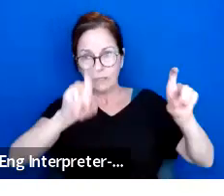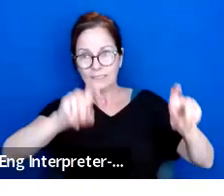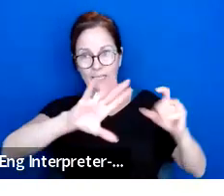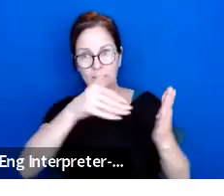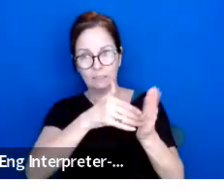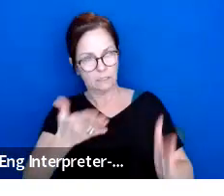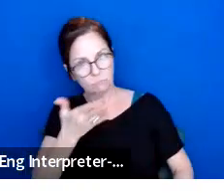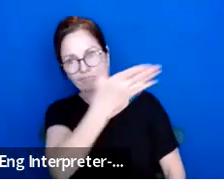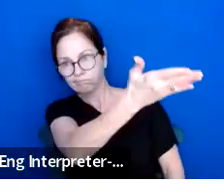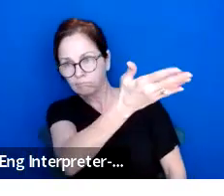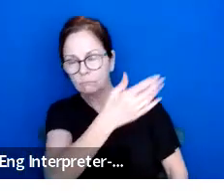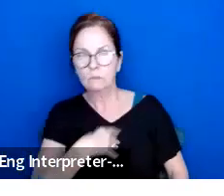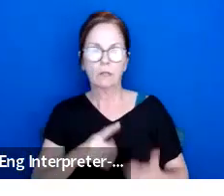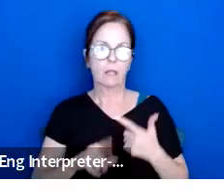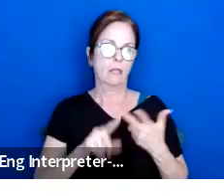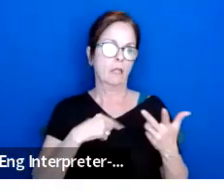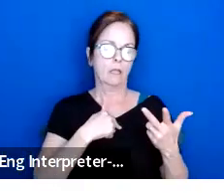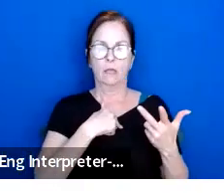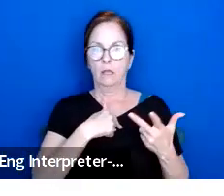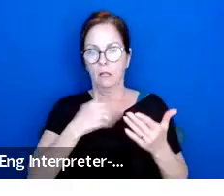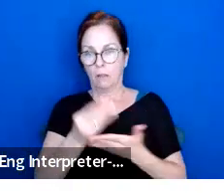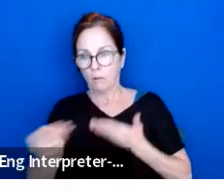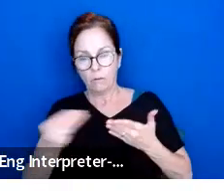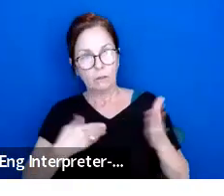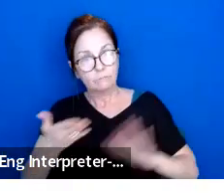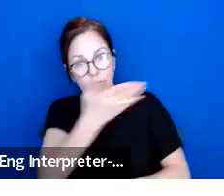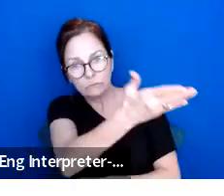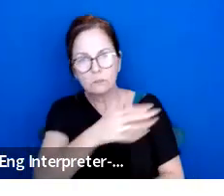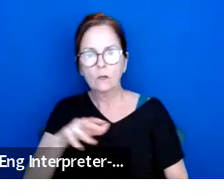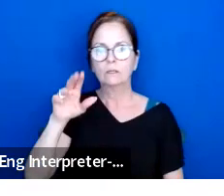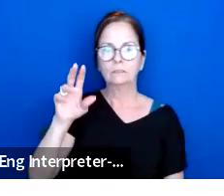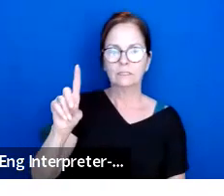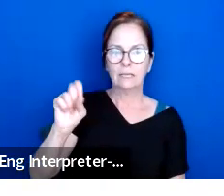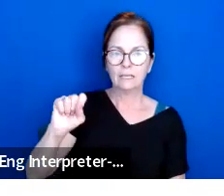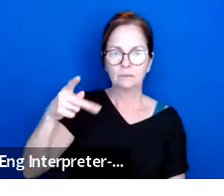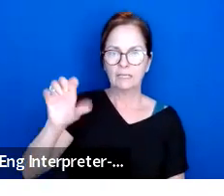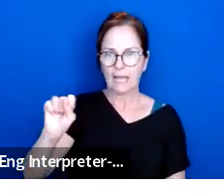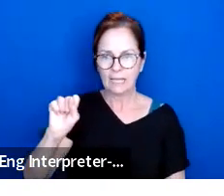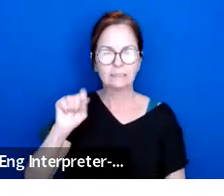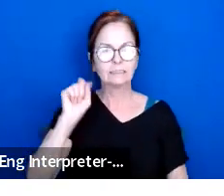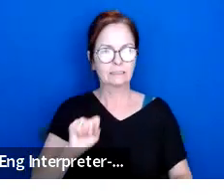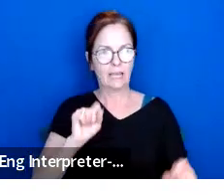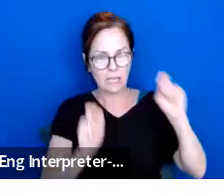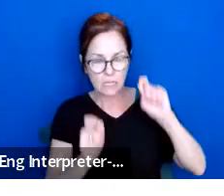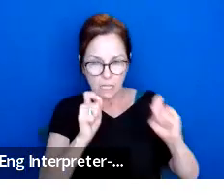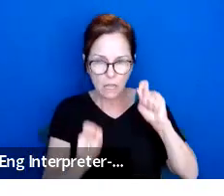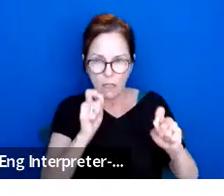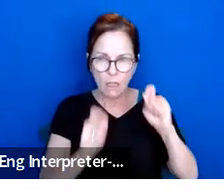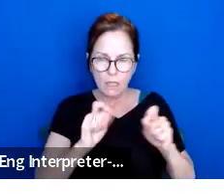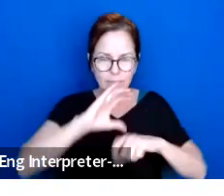Sending materials over so that the SPS can remediate them for the students or make put them in the pro up into the format that's needed.